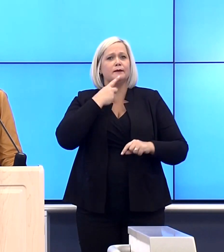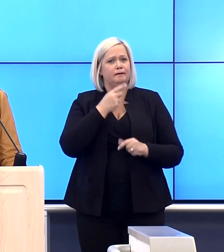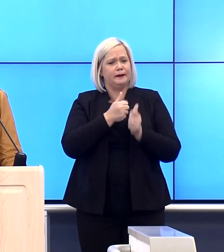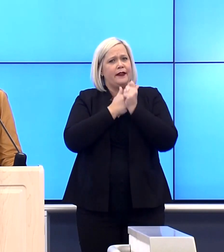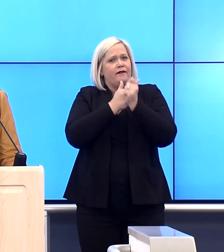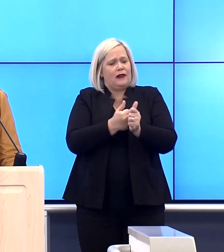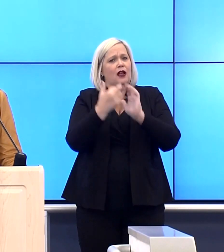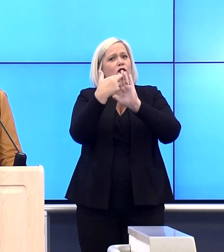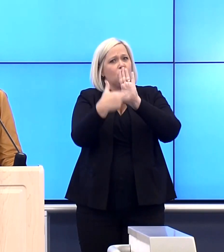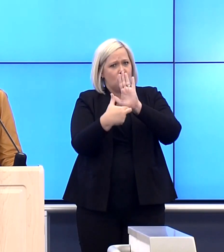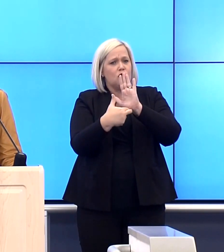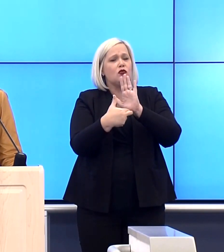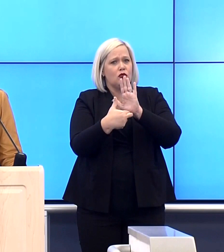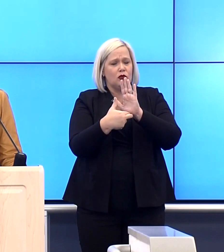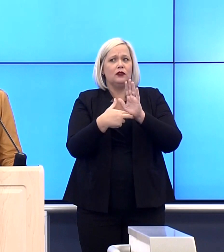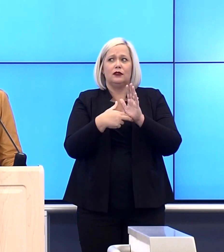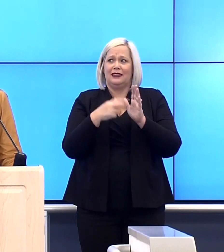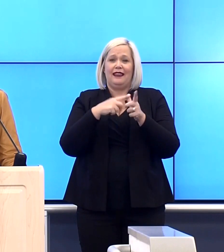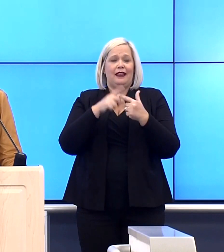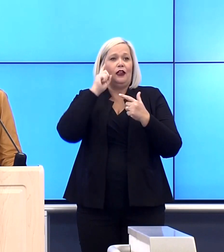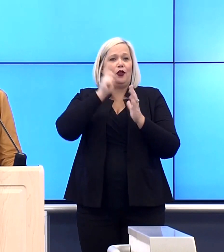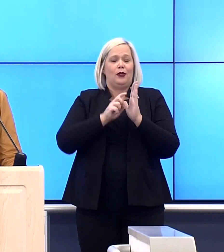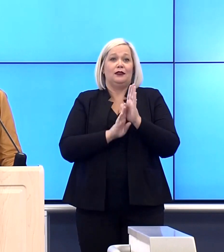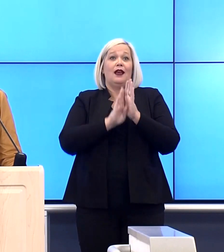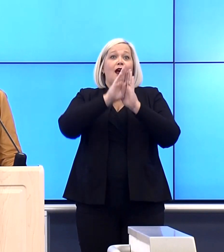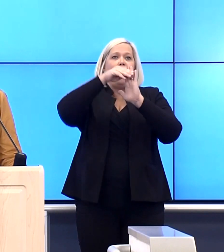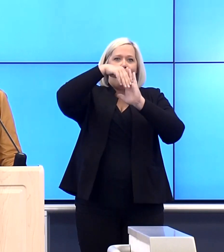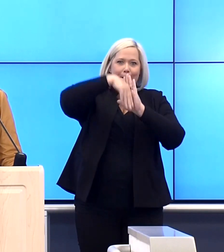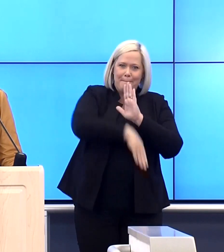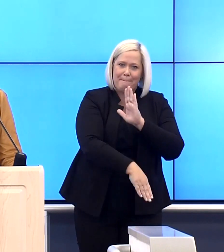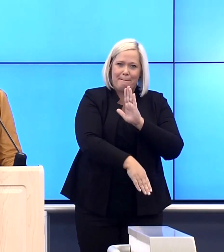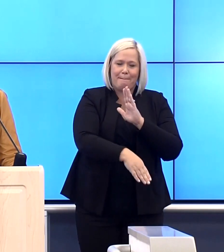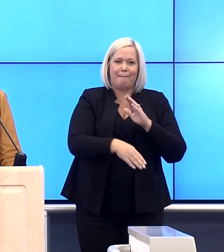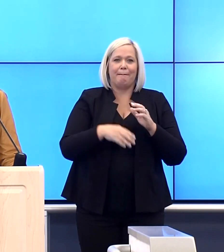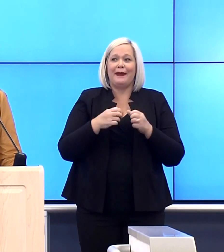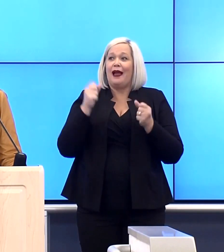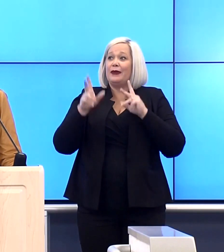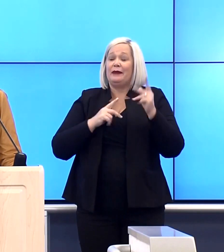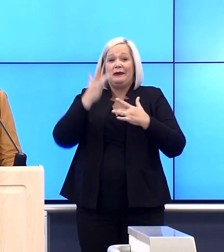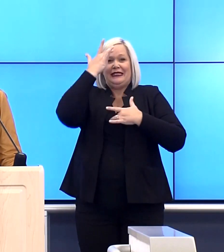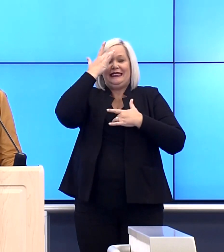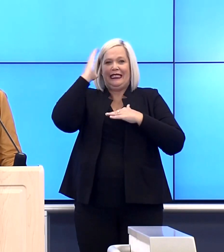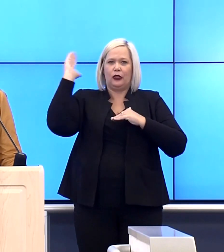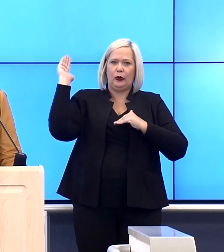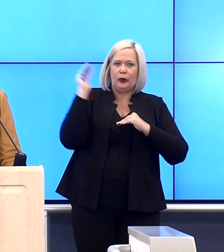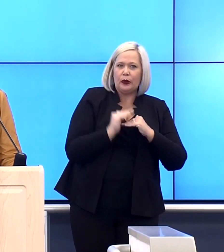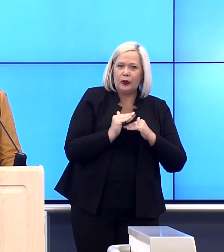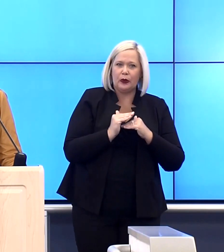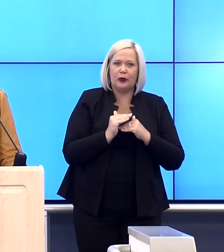TAKES THIS SERIOUSLY AND DOES THEIR PART AND WE WILL SEE A THEIR PART AND WE WILL SEE A DRASTIC IMPROVEMENT IN OUR